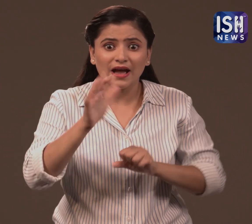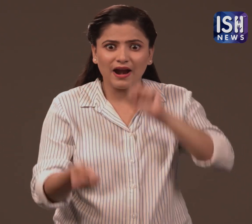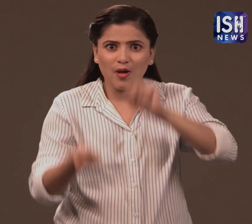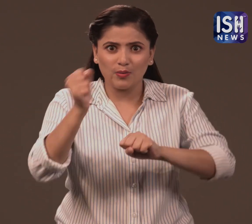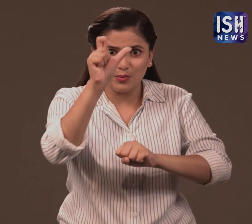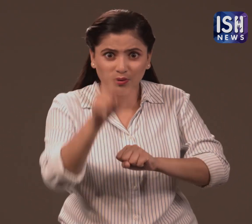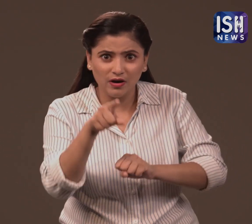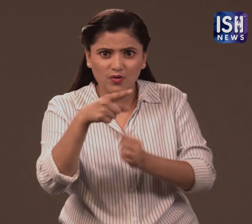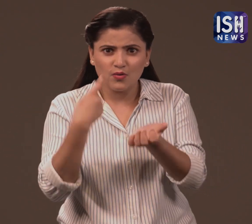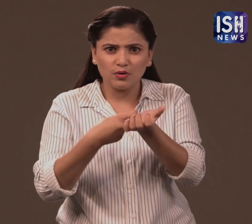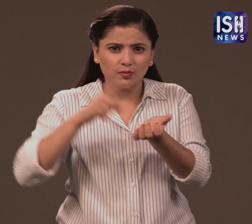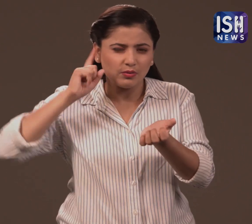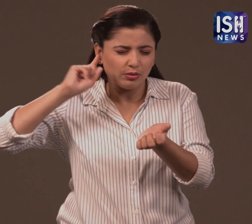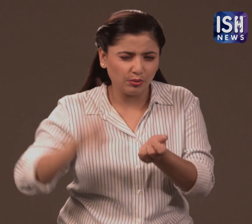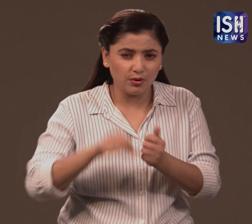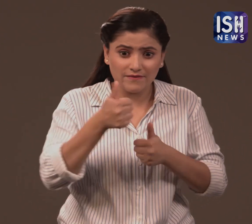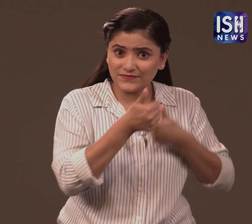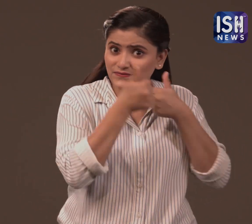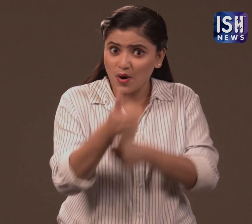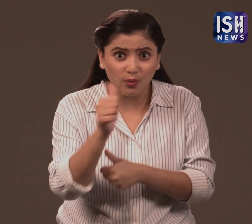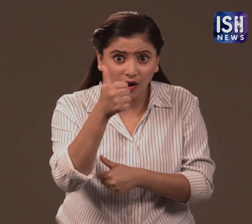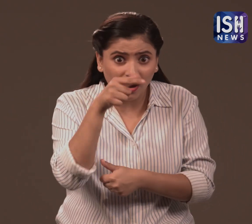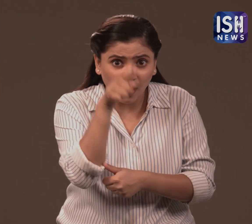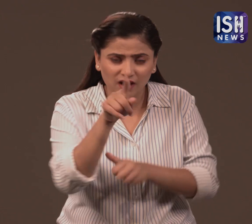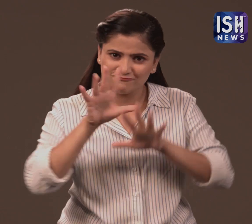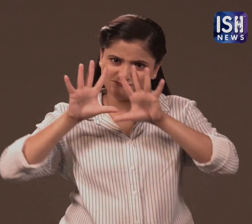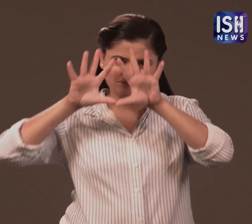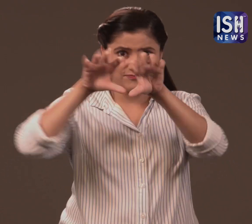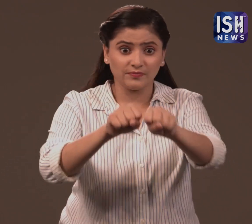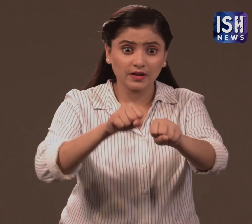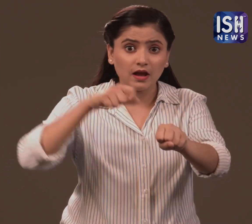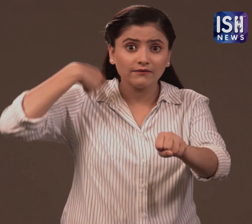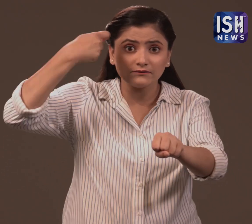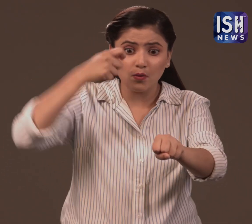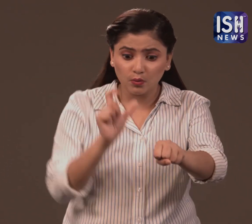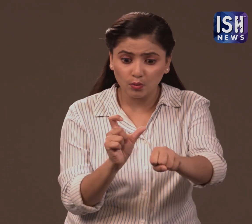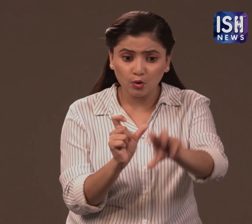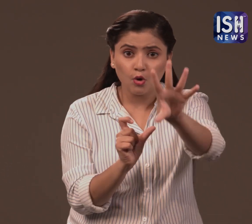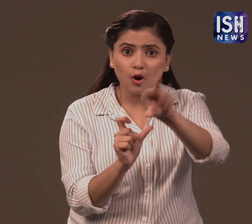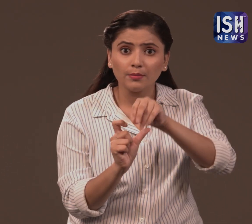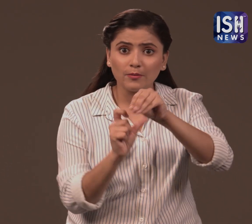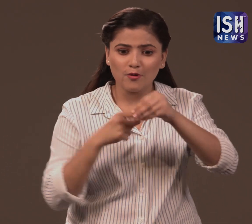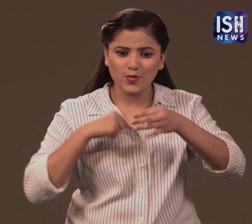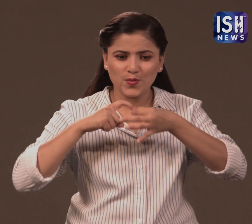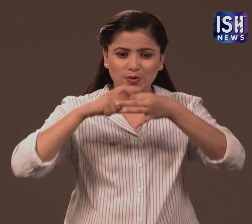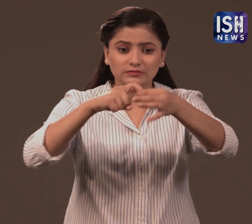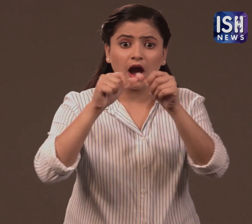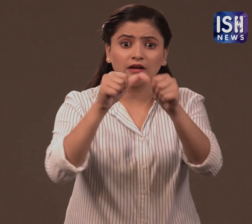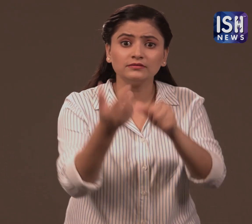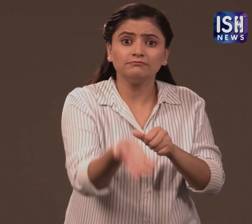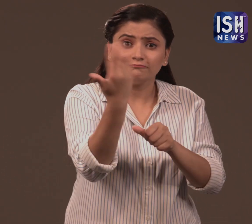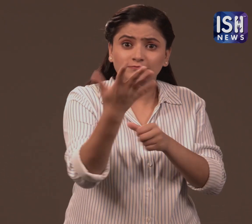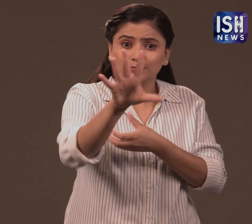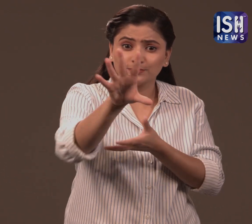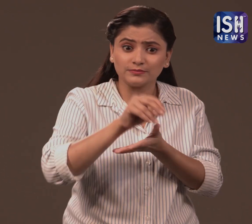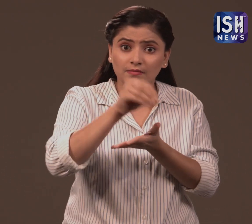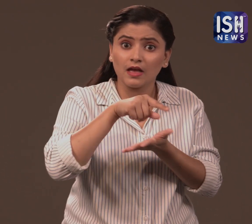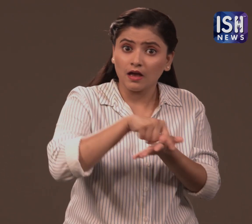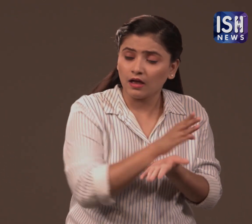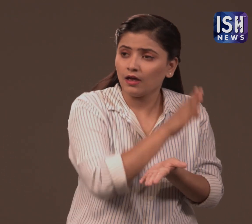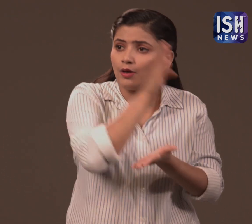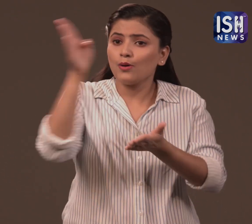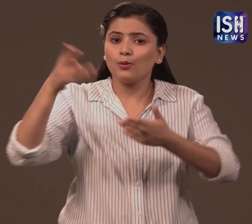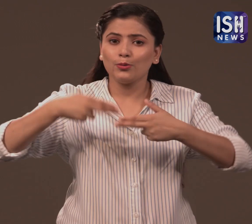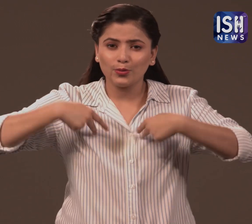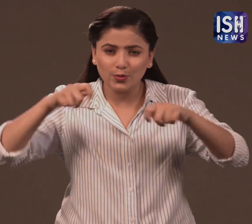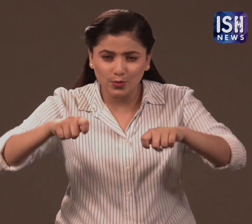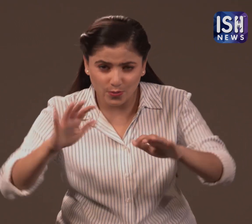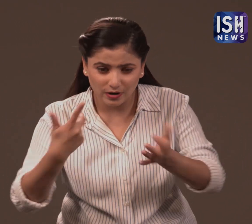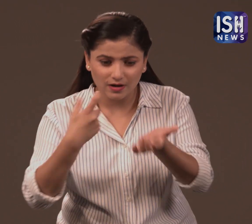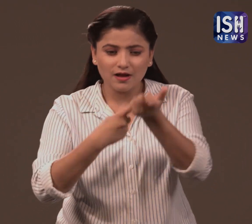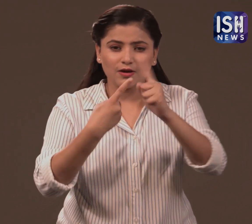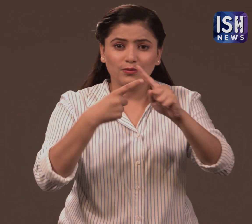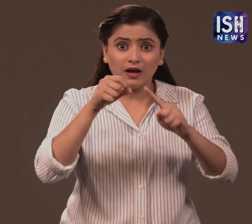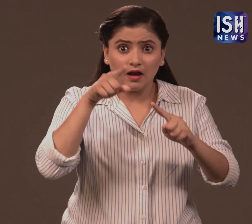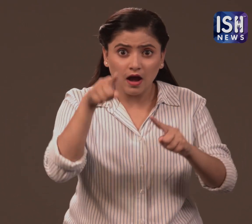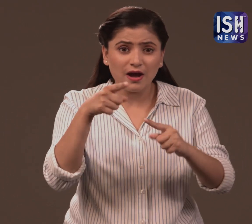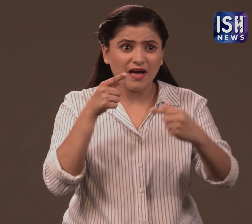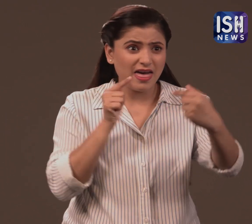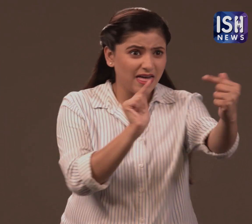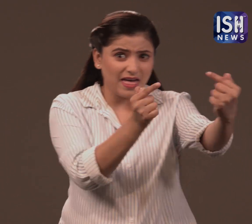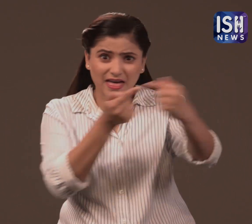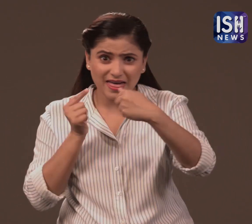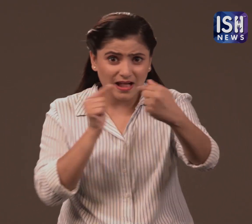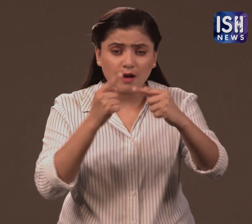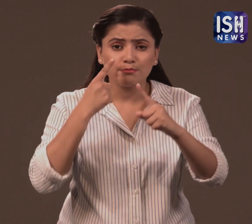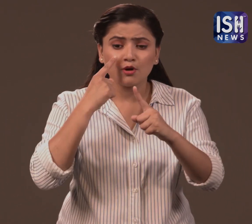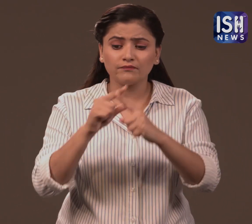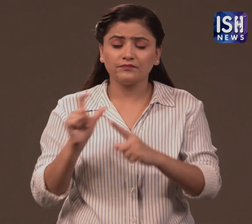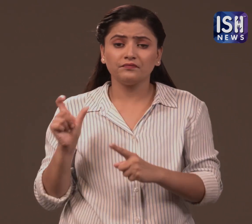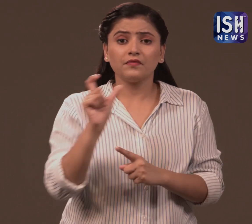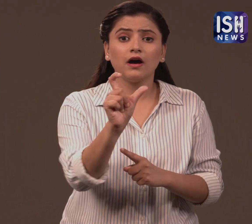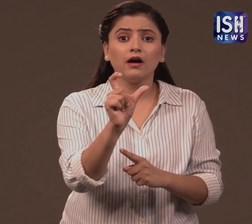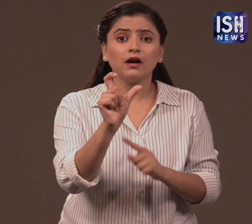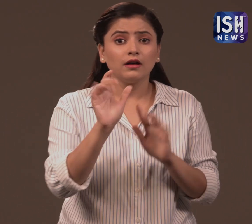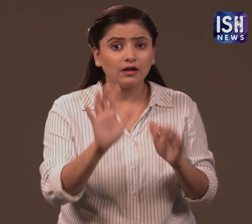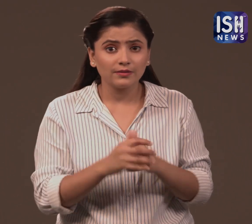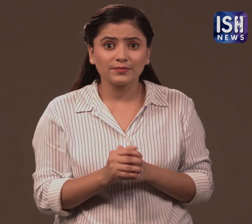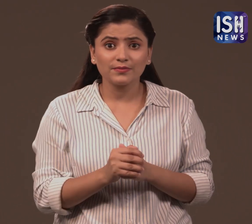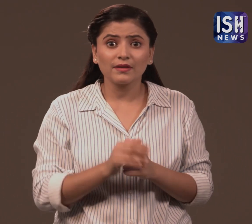If auto drivers doesn't follow the rules, then the officers have recorded the conversation as evidence against them if they appeal to the RTO or a court.